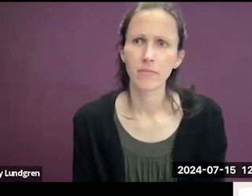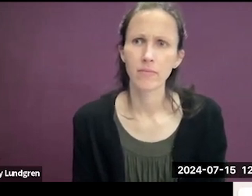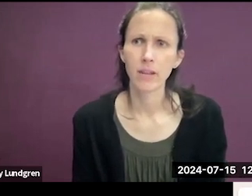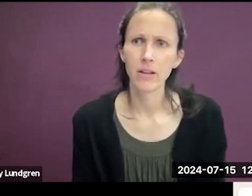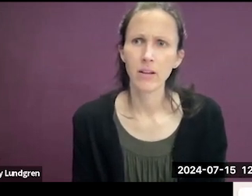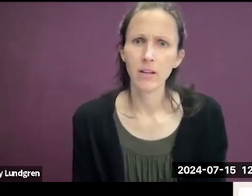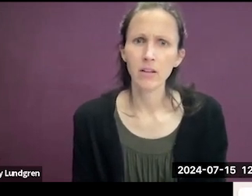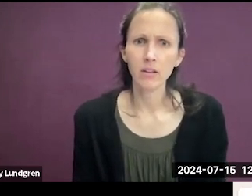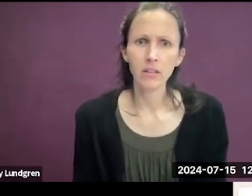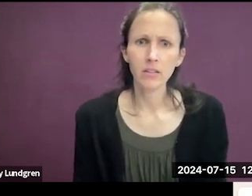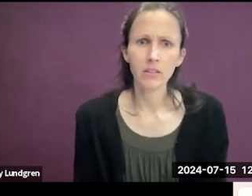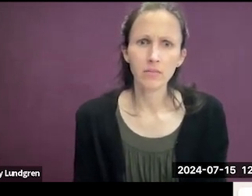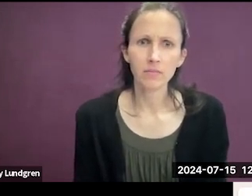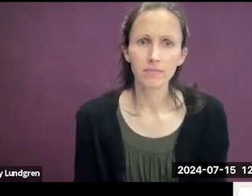This may be a trick question.